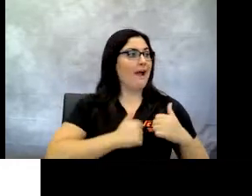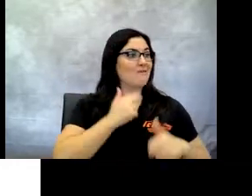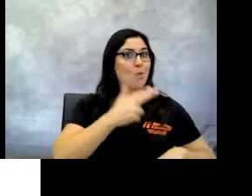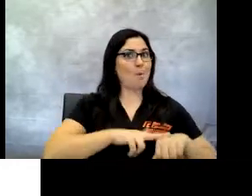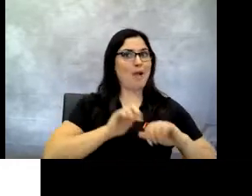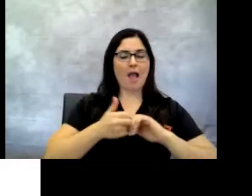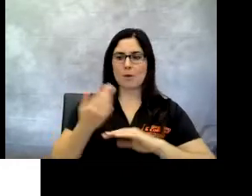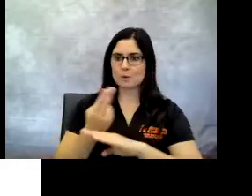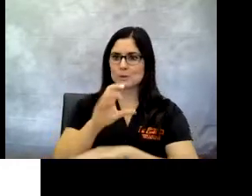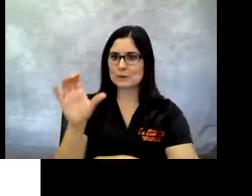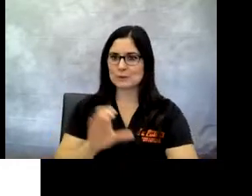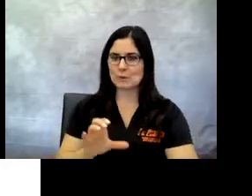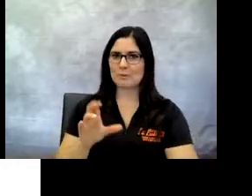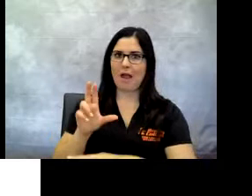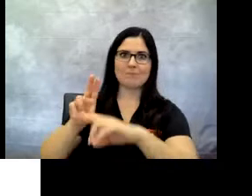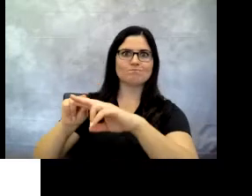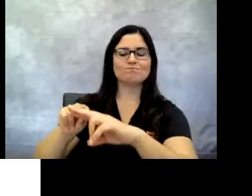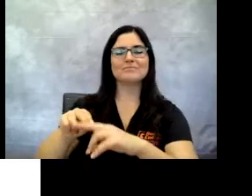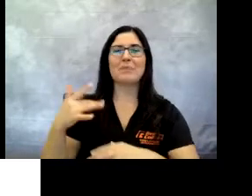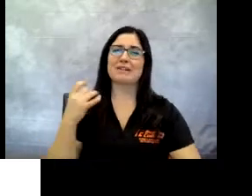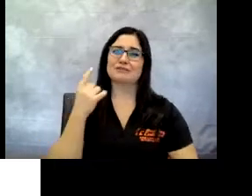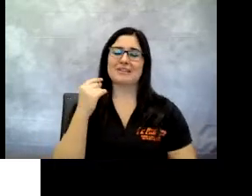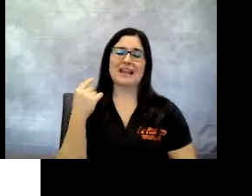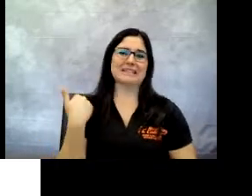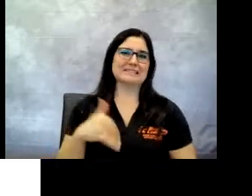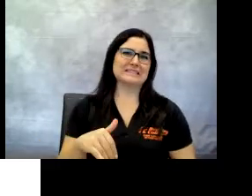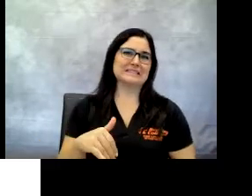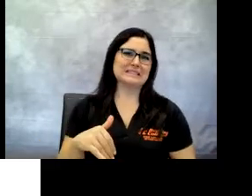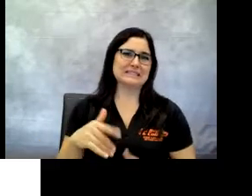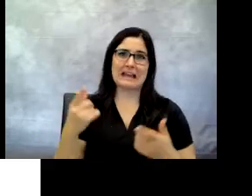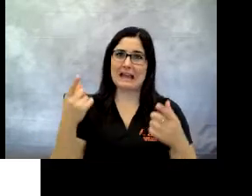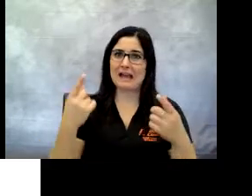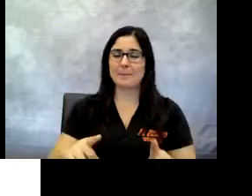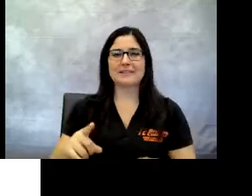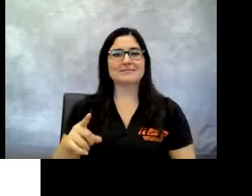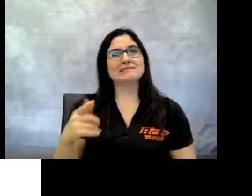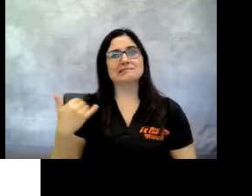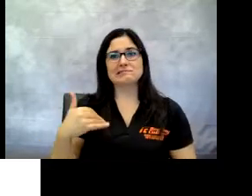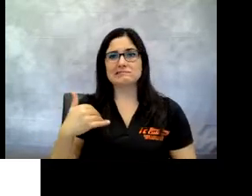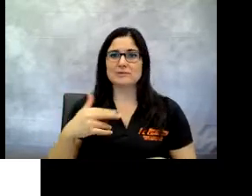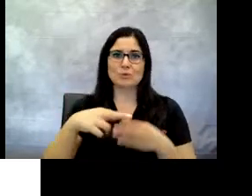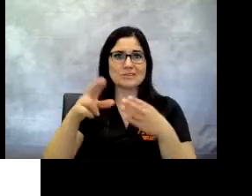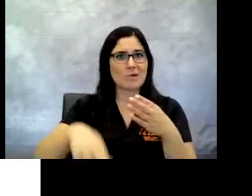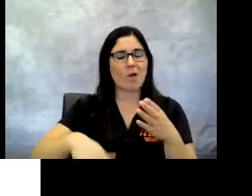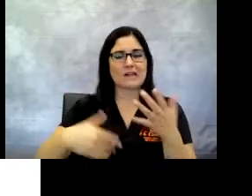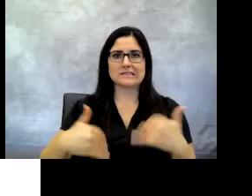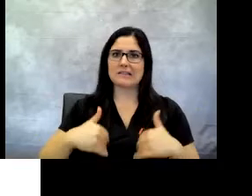It came with its costs. Every choice involves. Some sort of loss. Here. And so we've become familiar.